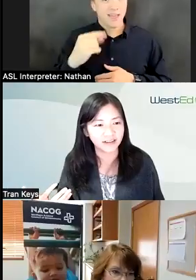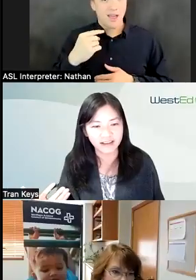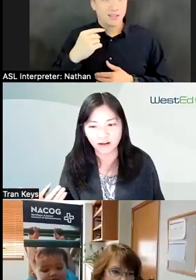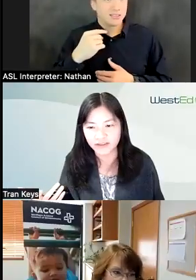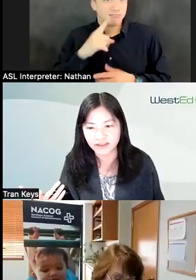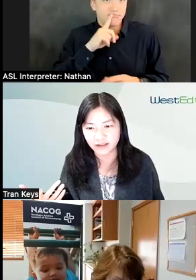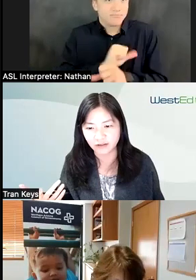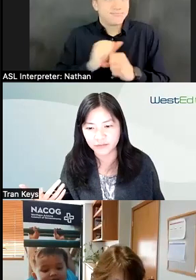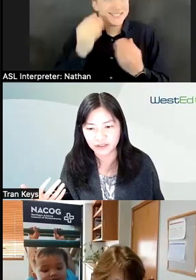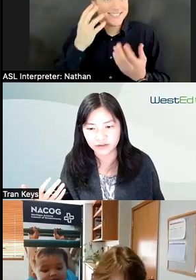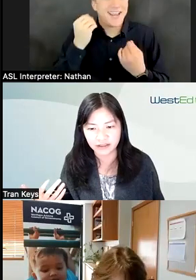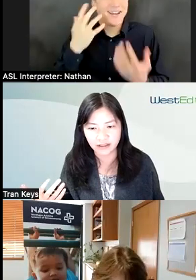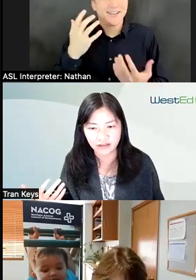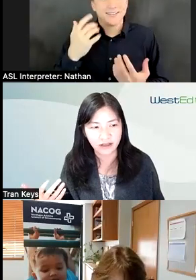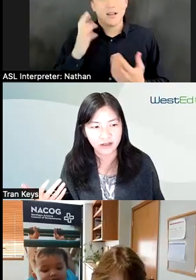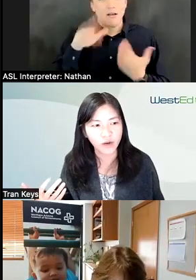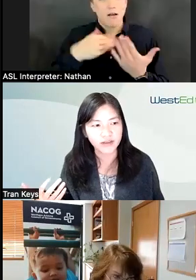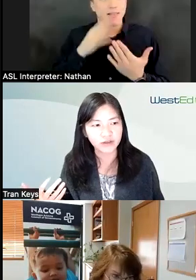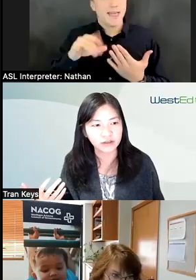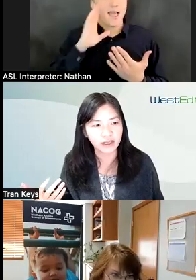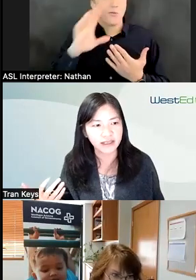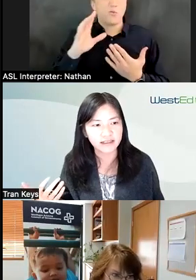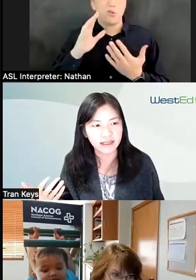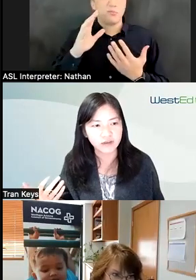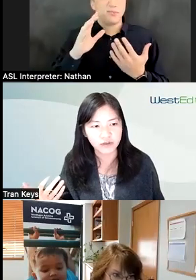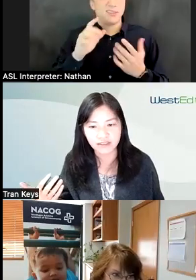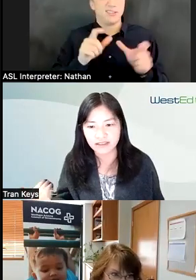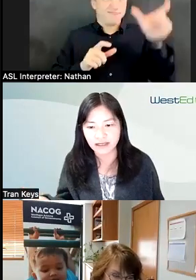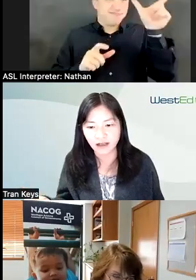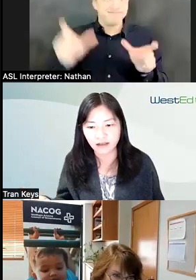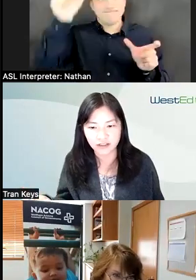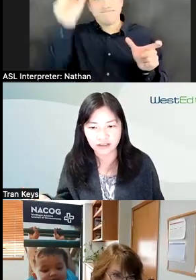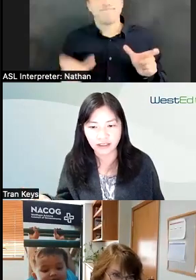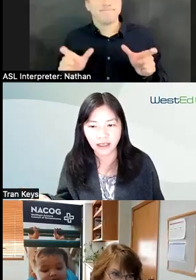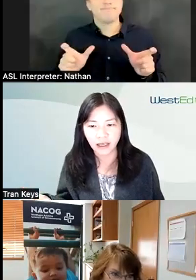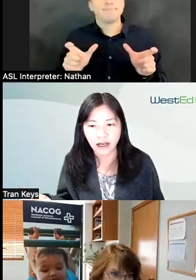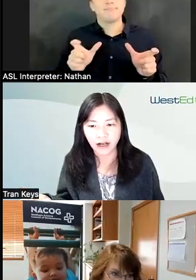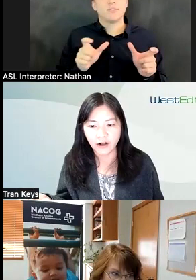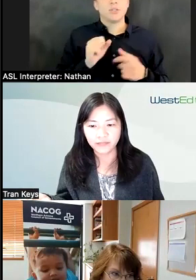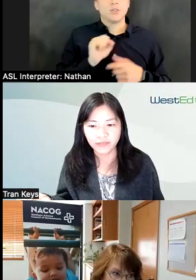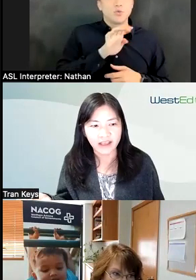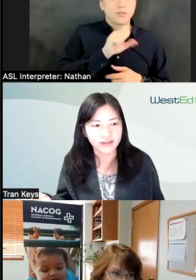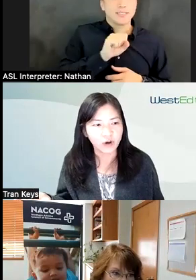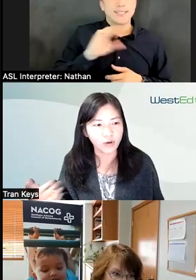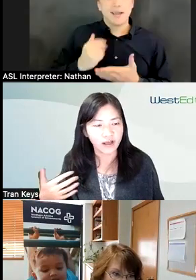All this is lumped into ways you can look at data sources and data collection.